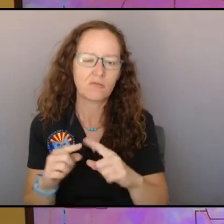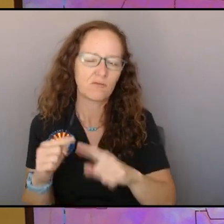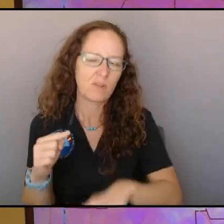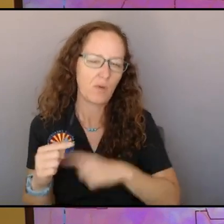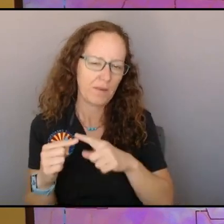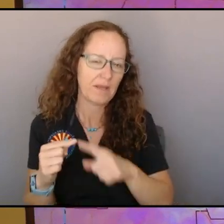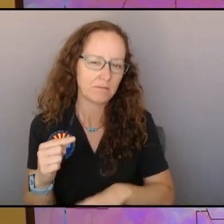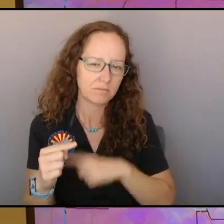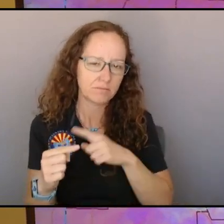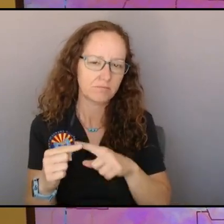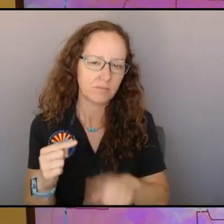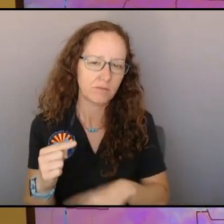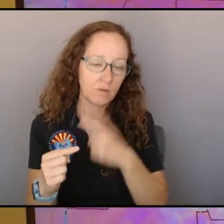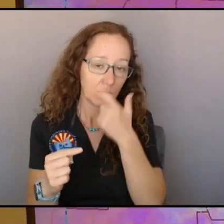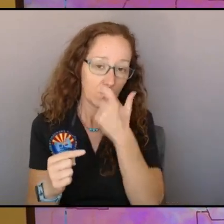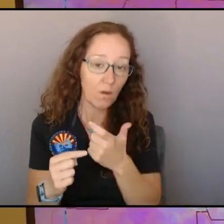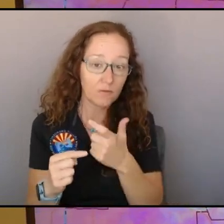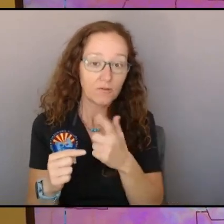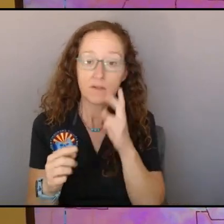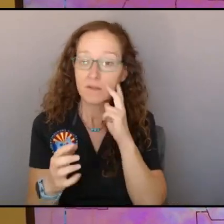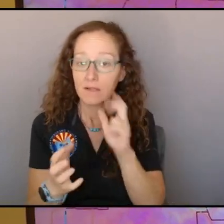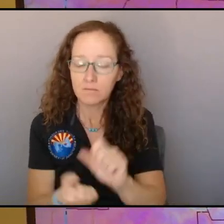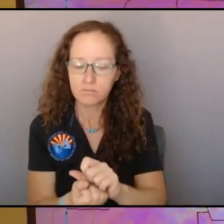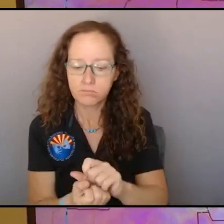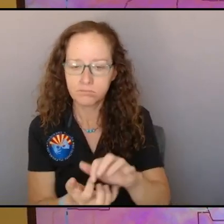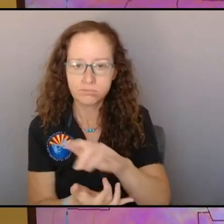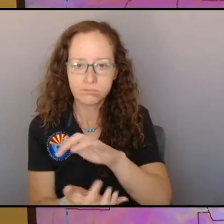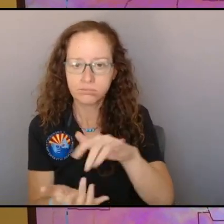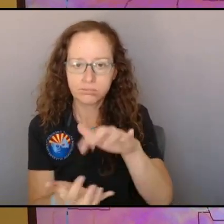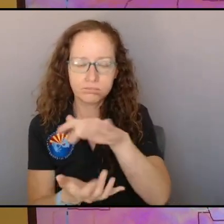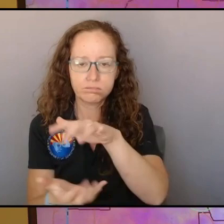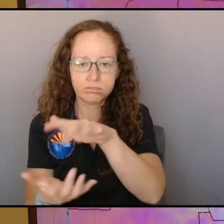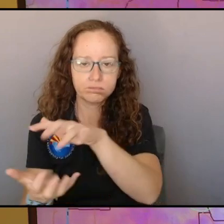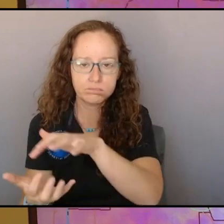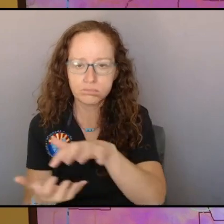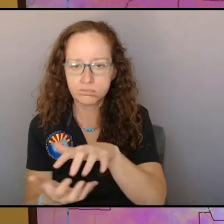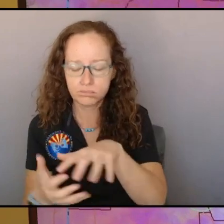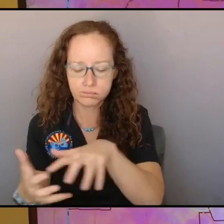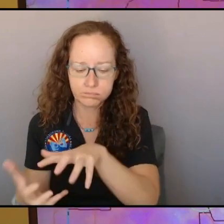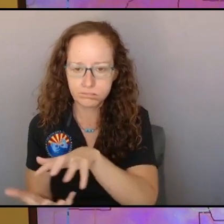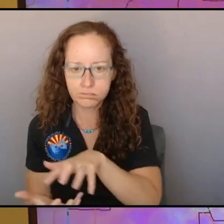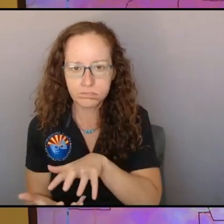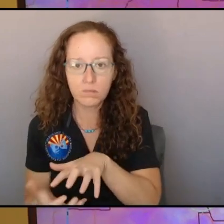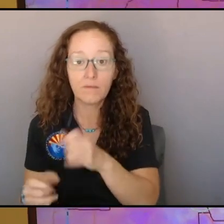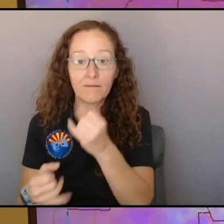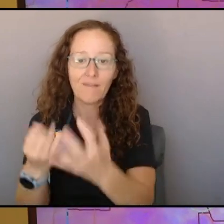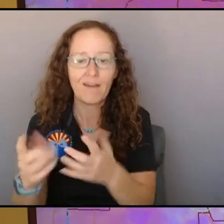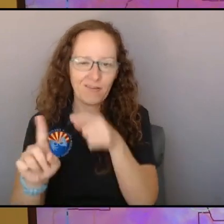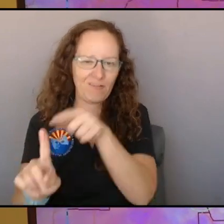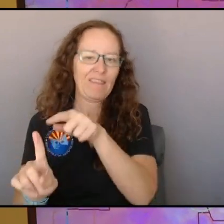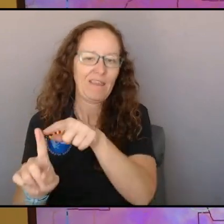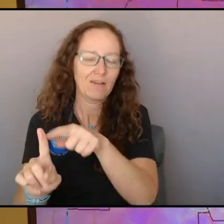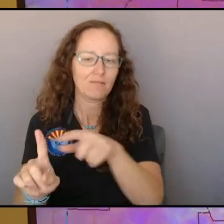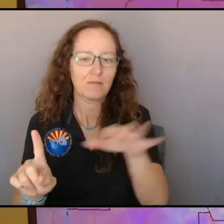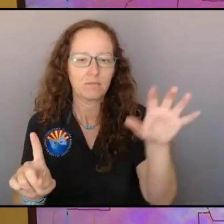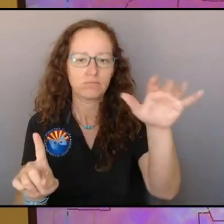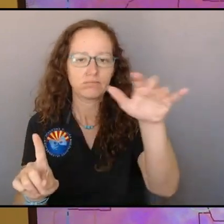do, as we go through the night, they move in. The fire is right here and so you can see and you can actually see a hot spot